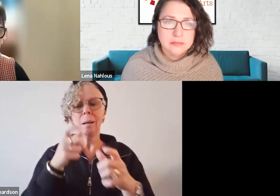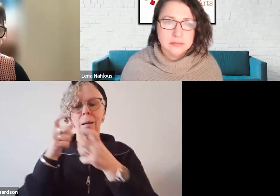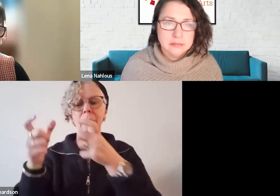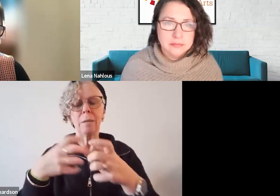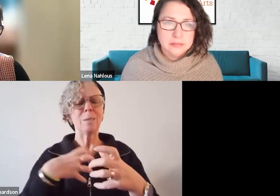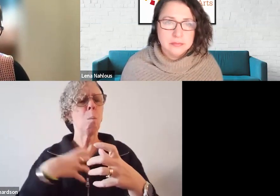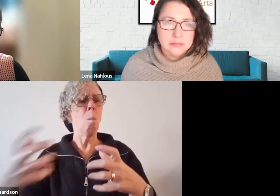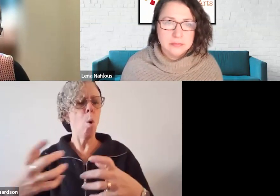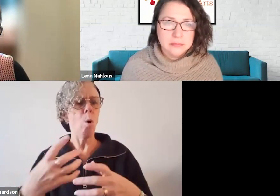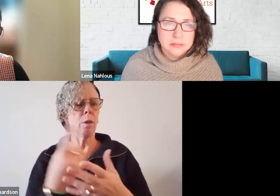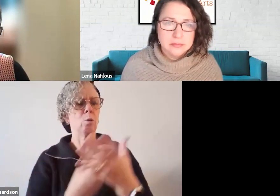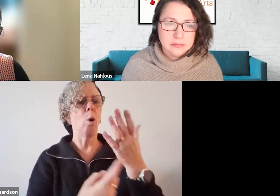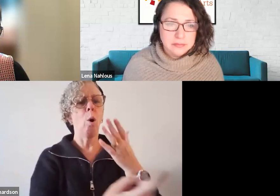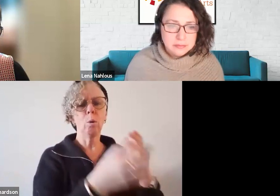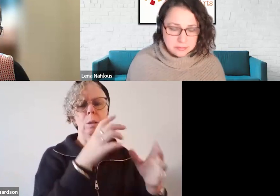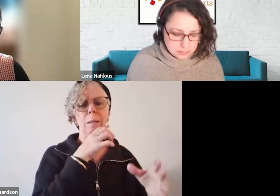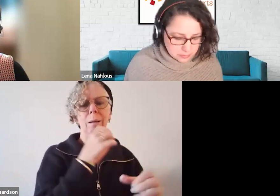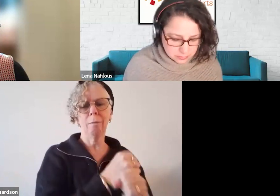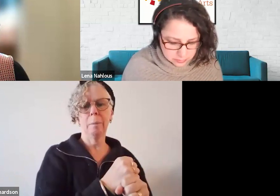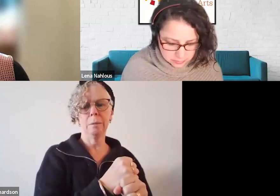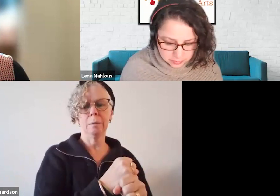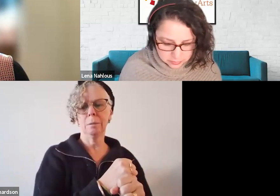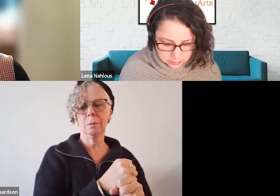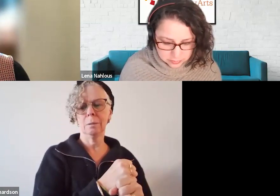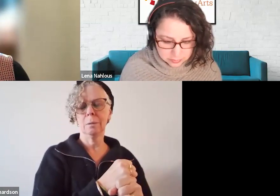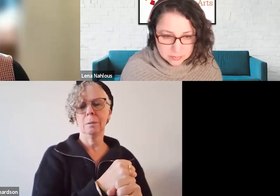Fundamentally, governance is about power,